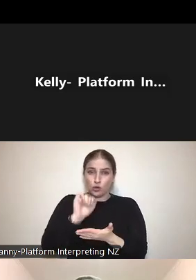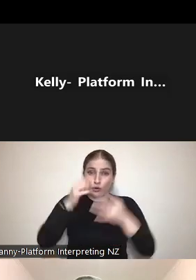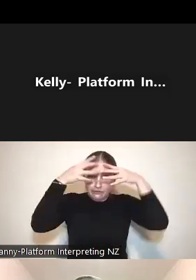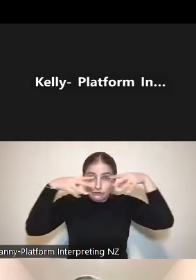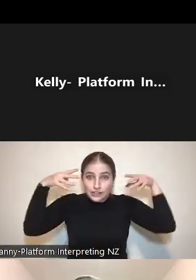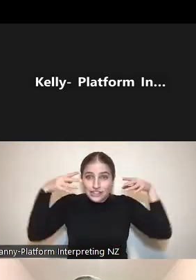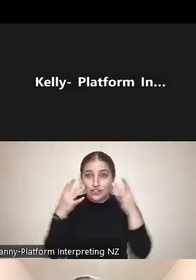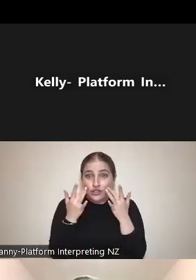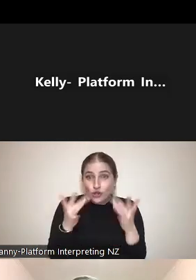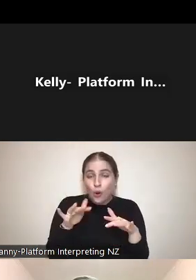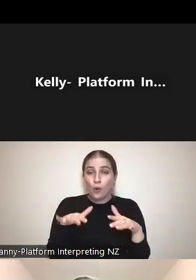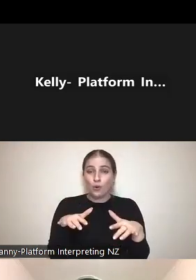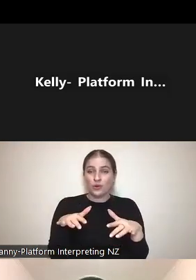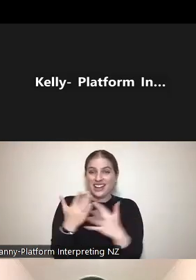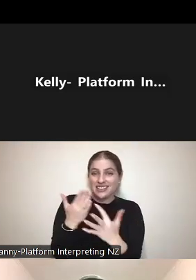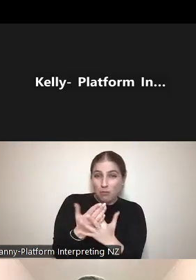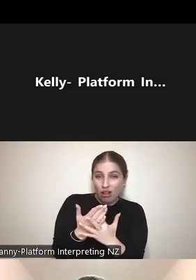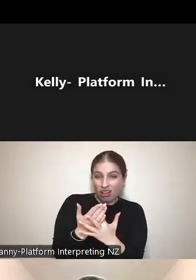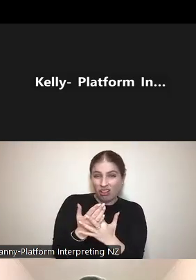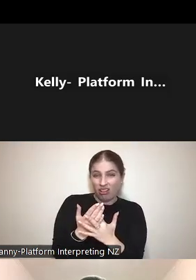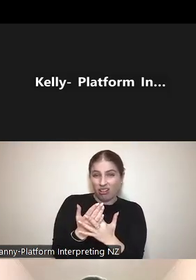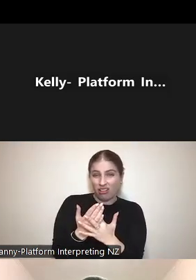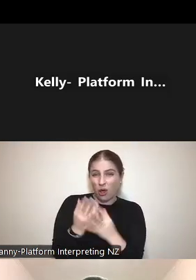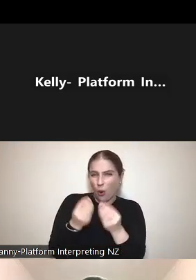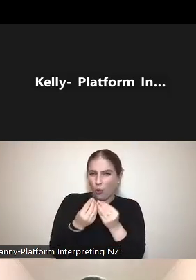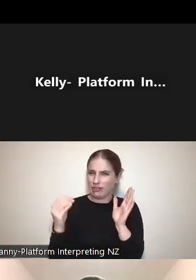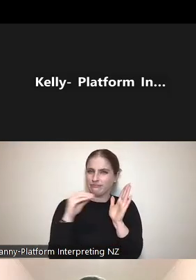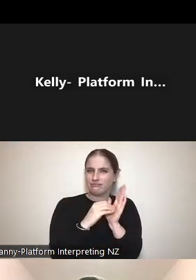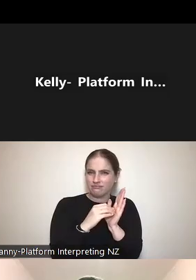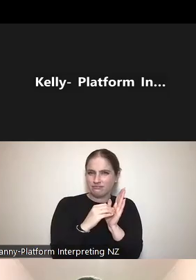consider budgeting for access costs and intimacy coordinators and things like that.